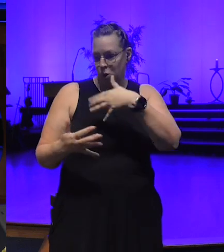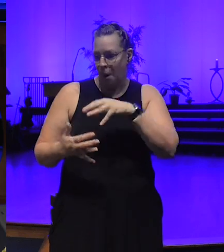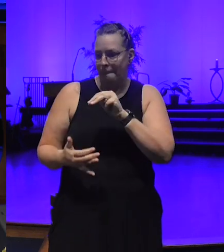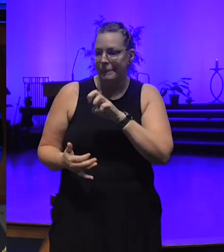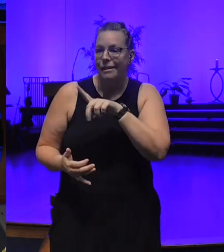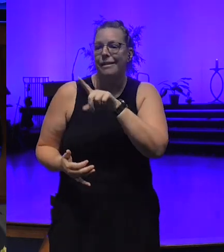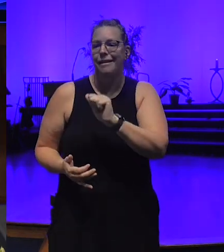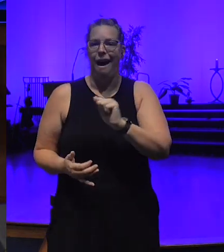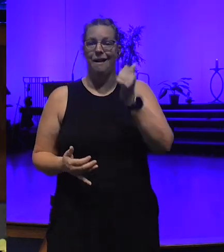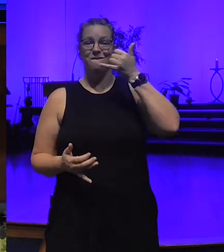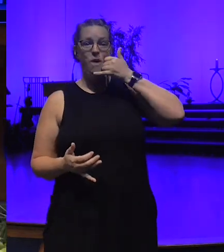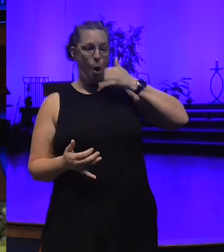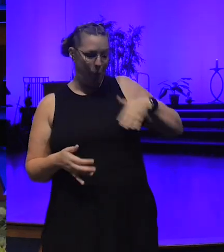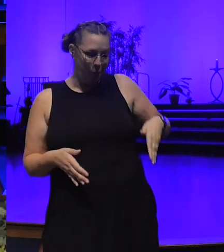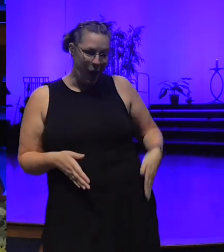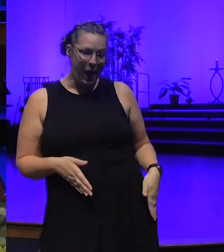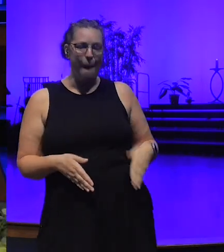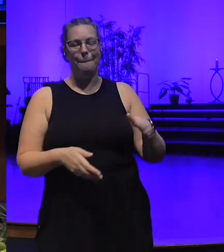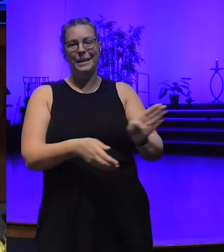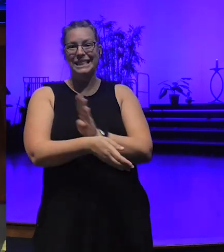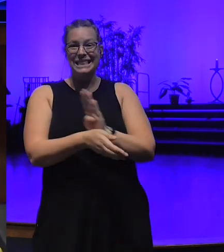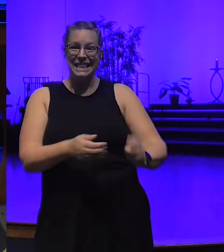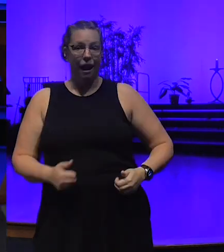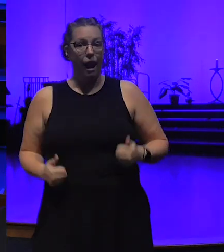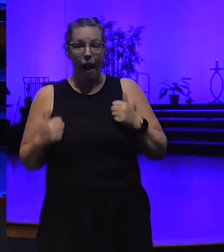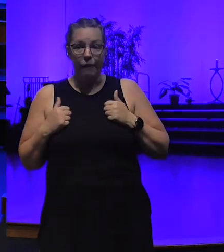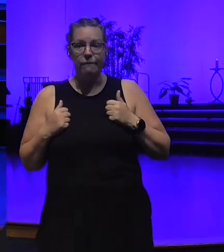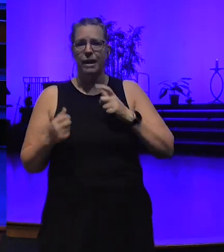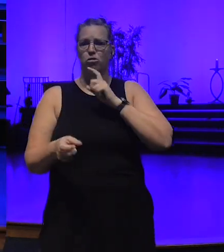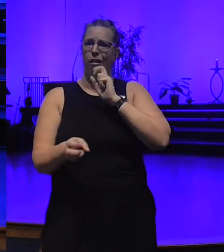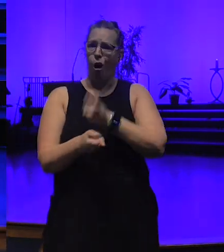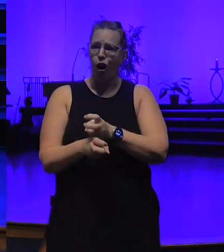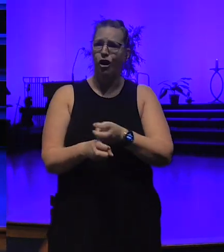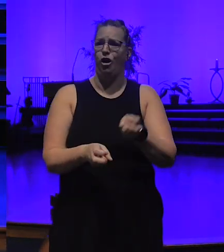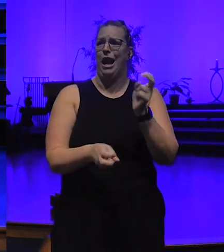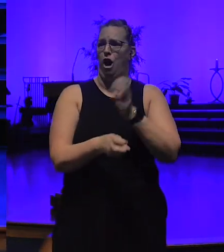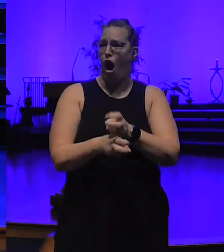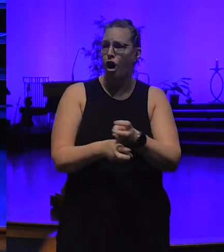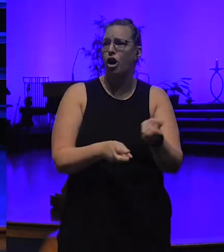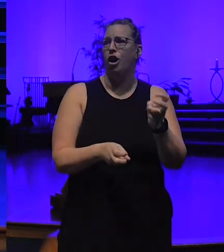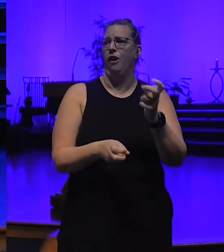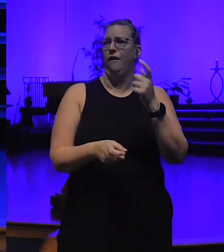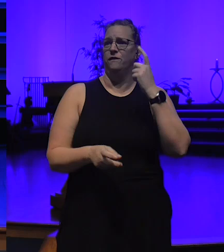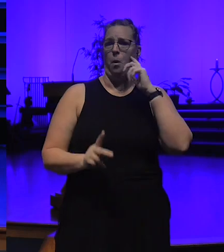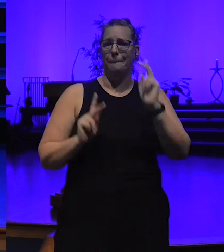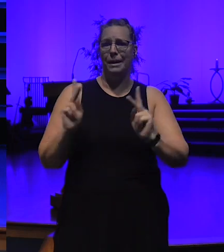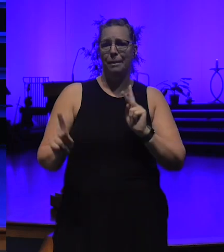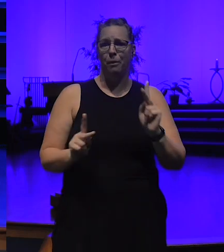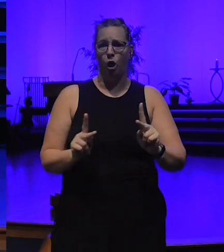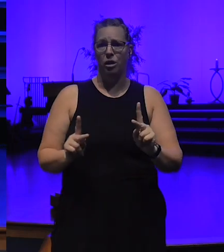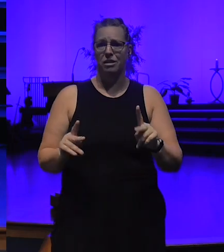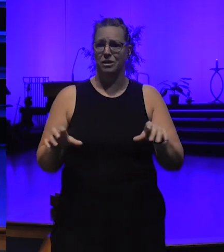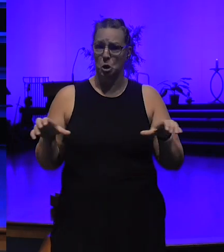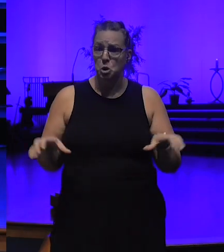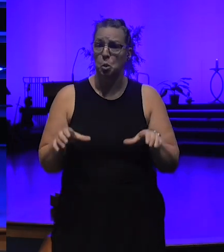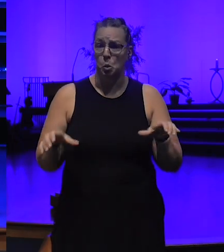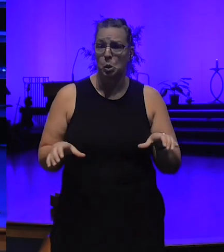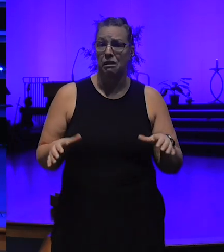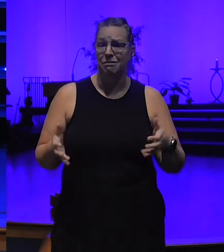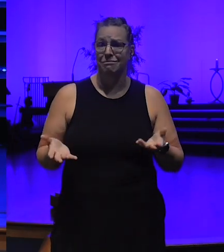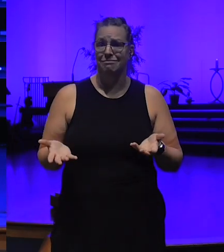in your pocket busy busy life is harder and harder for people to do because most of us live